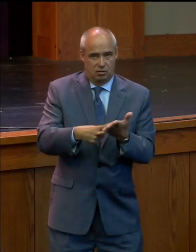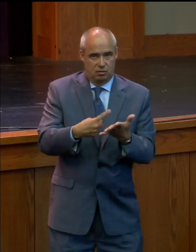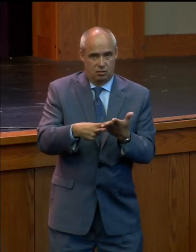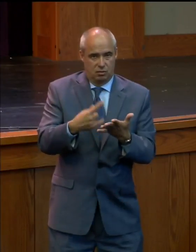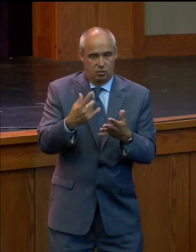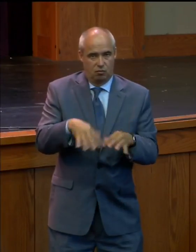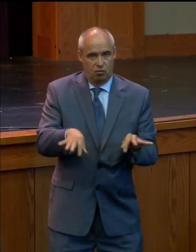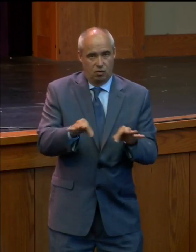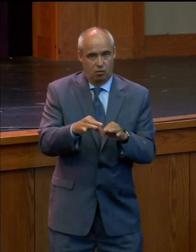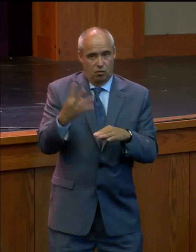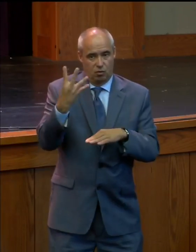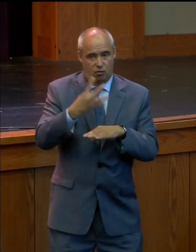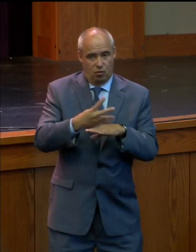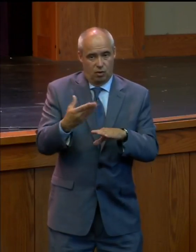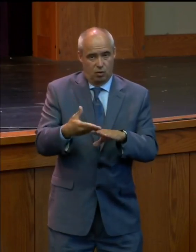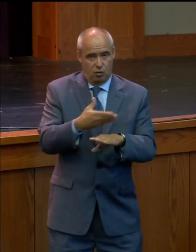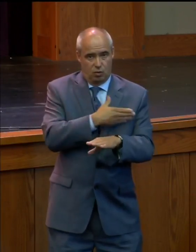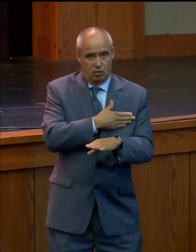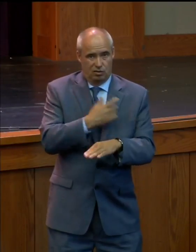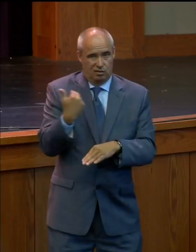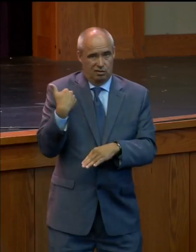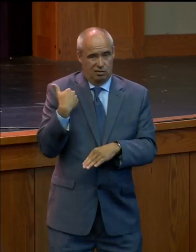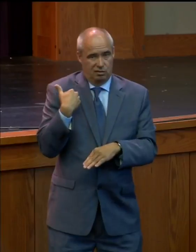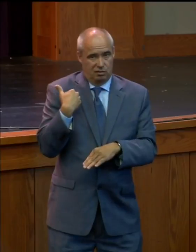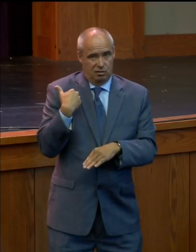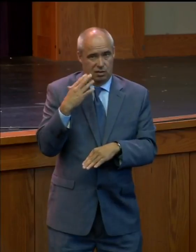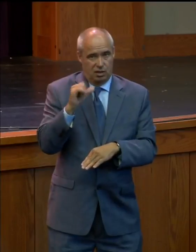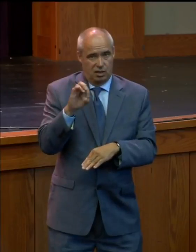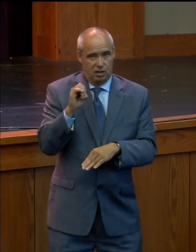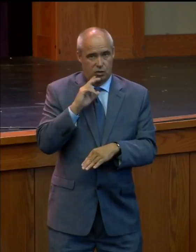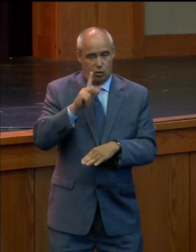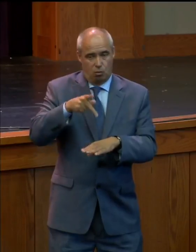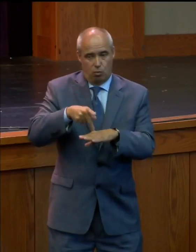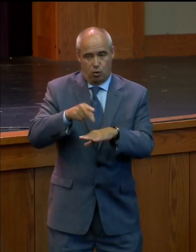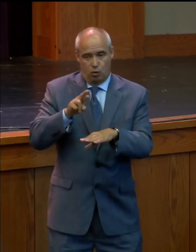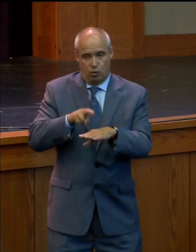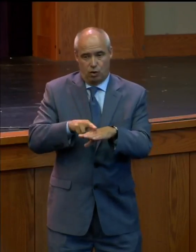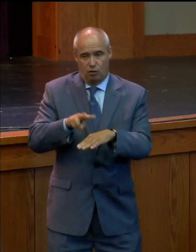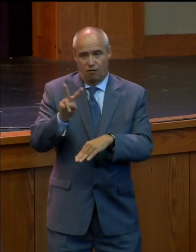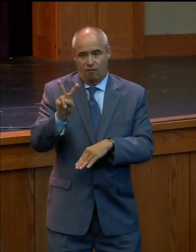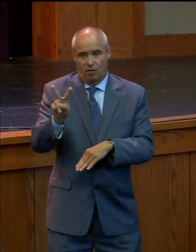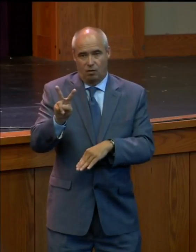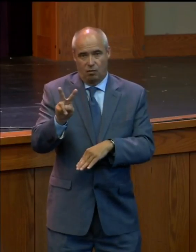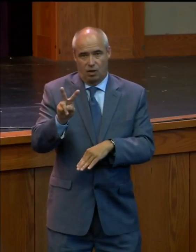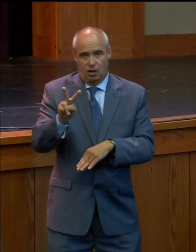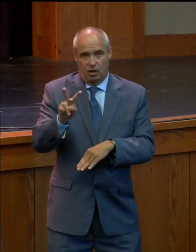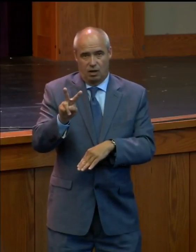FOUR DAYS AGO THERE WAS A DECISION IN A CASE CALLED PUERTO RICO VERSUS FRANKLIN, CALIFORNIA FREE TRUST.